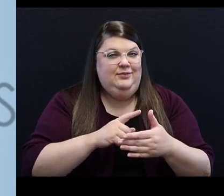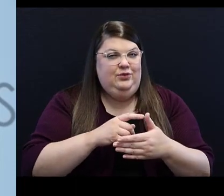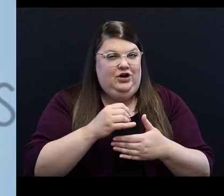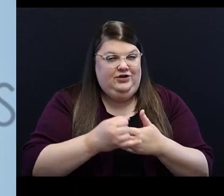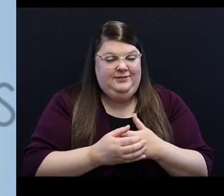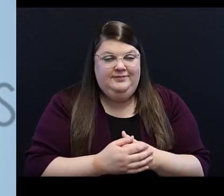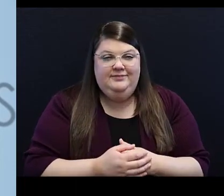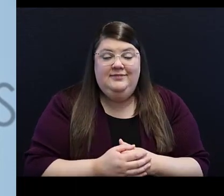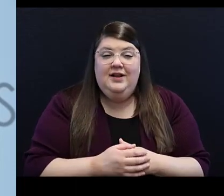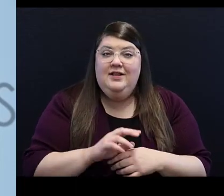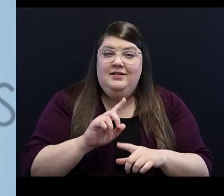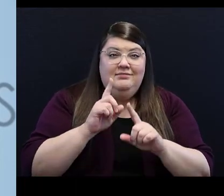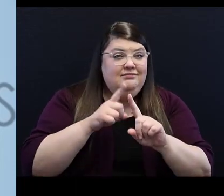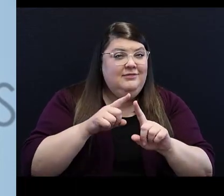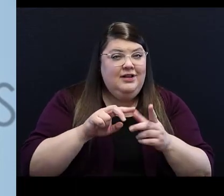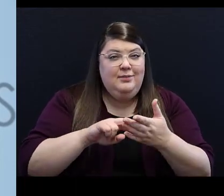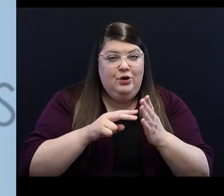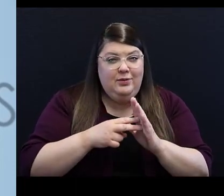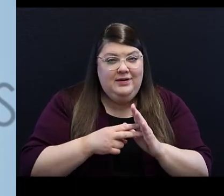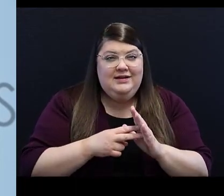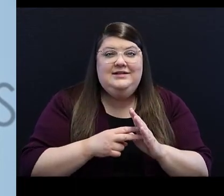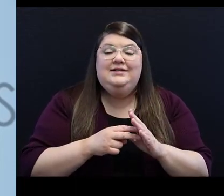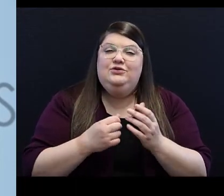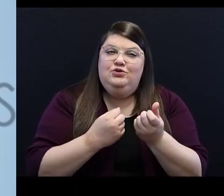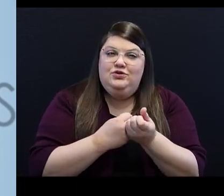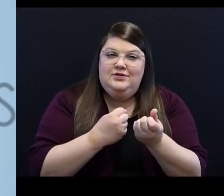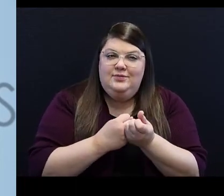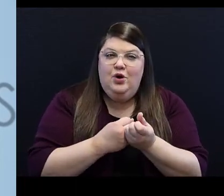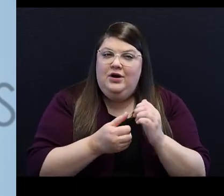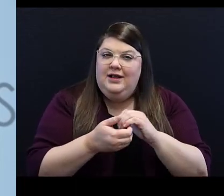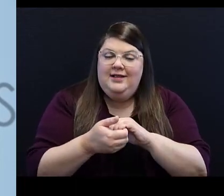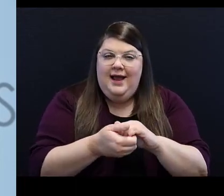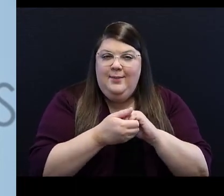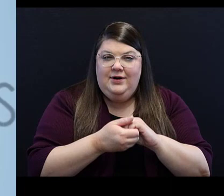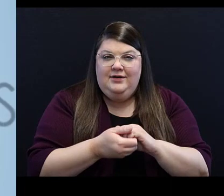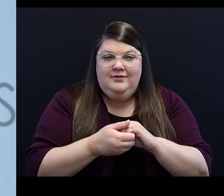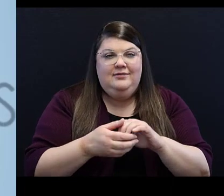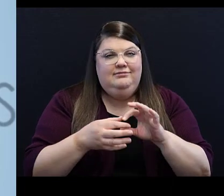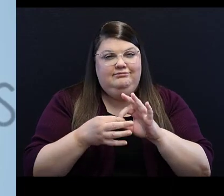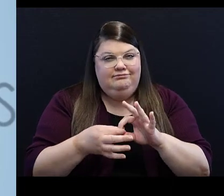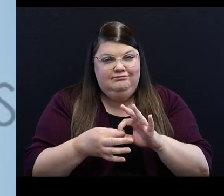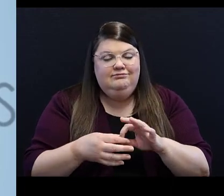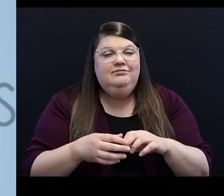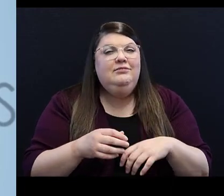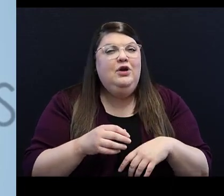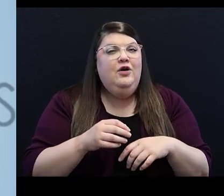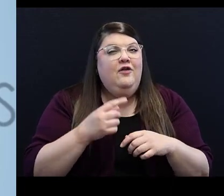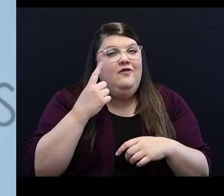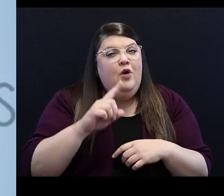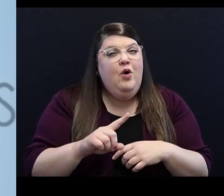The purpose of this project is to support collaborative partnerships for the seamless